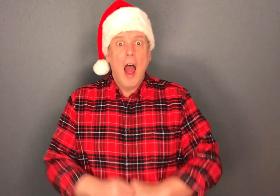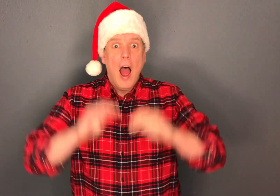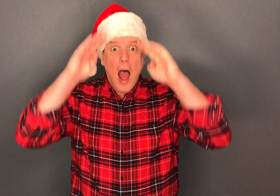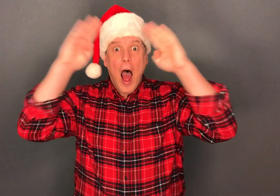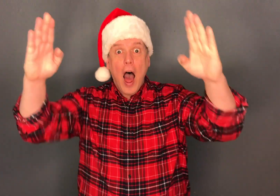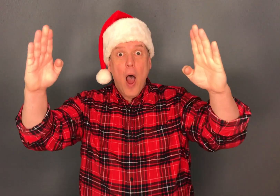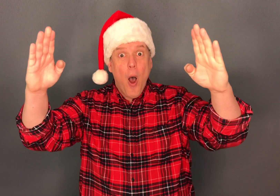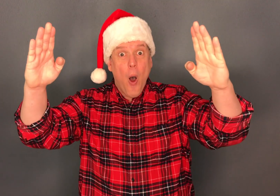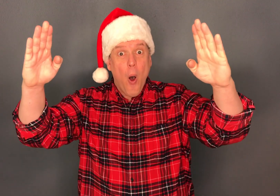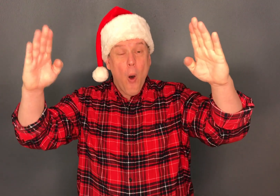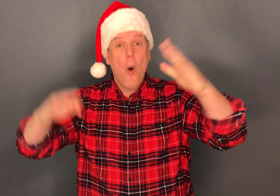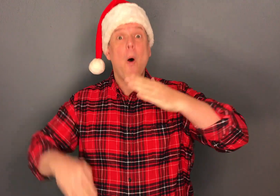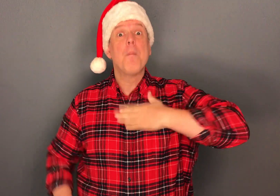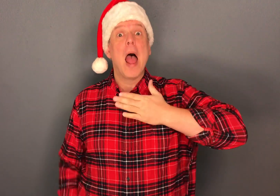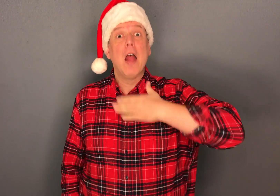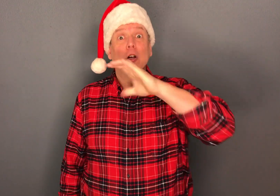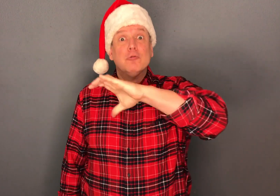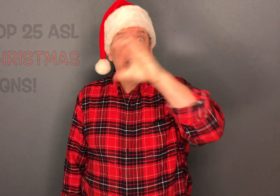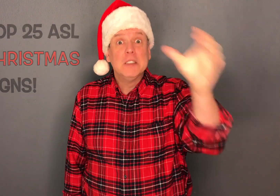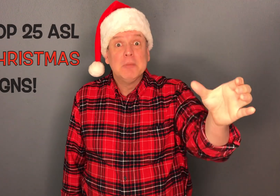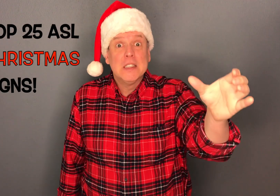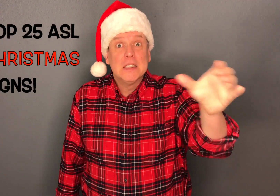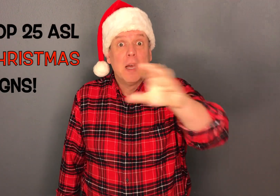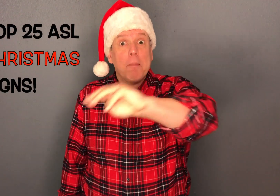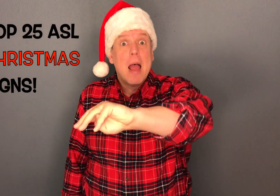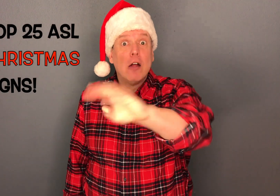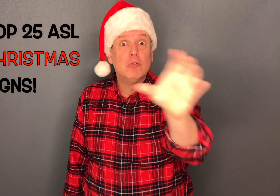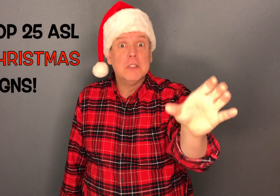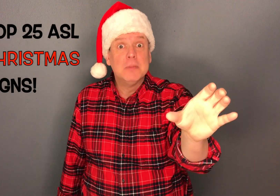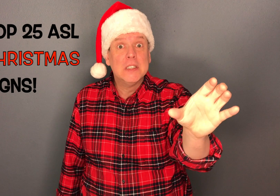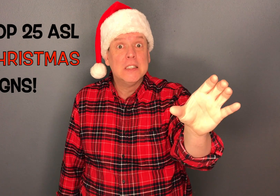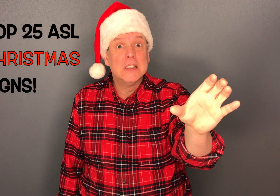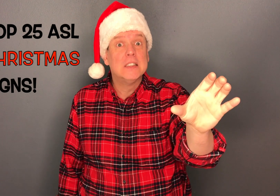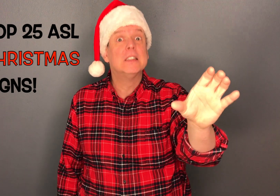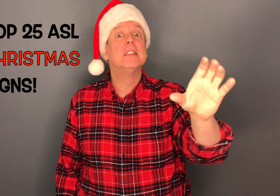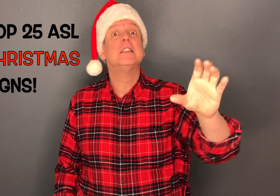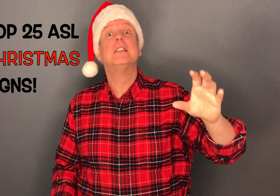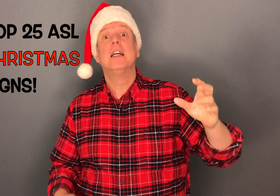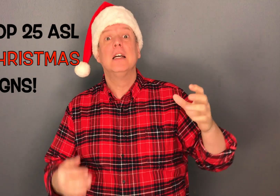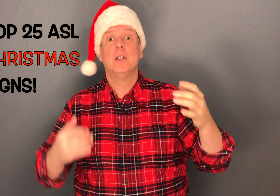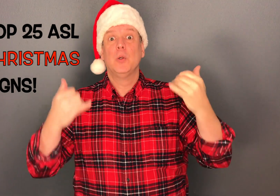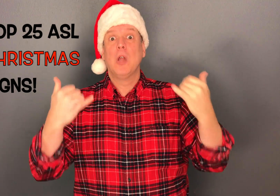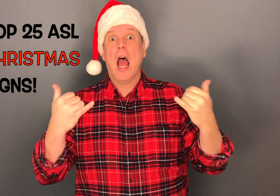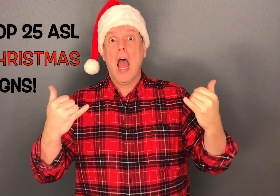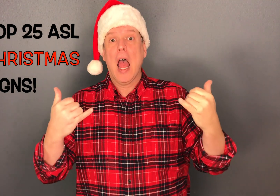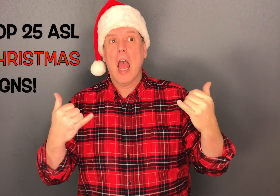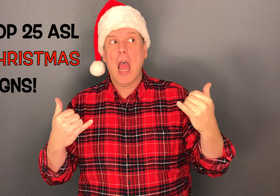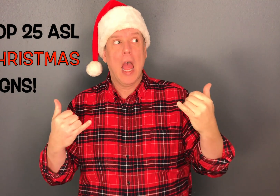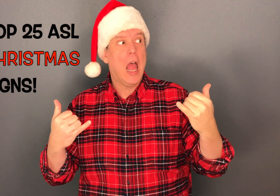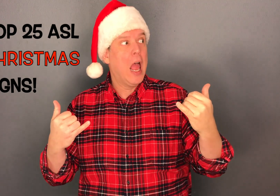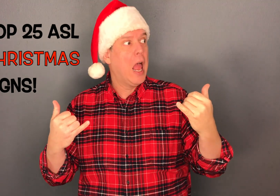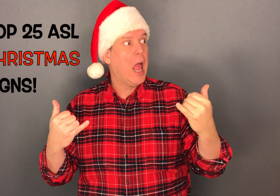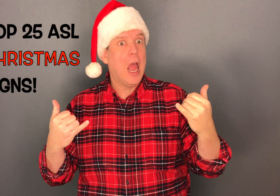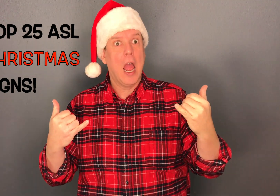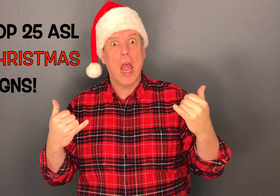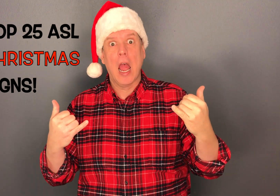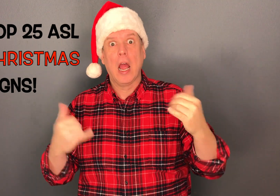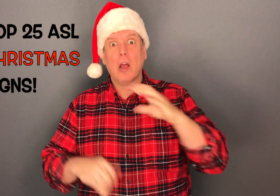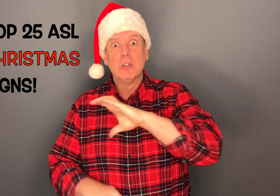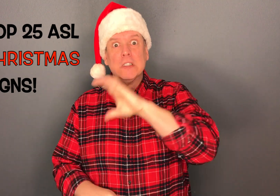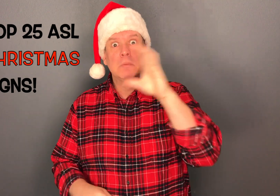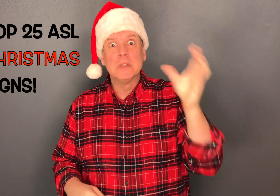Hello! Merry Christmas! Merry Christmas! Today is Christmas and we're going to